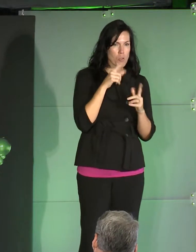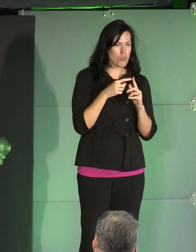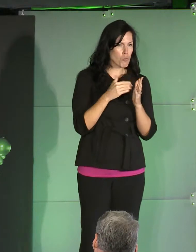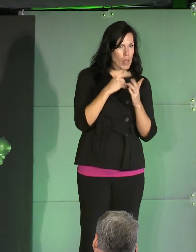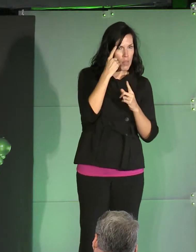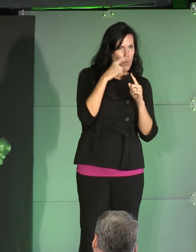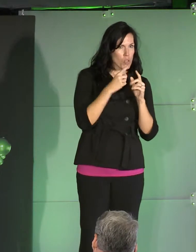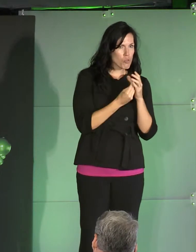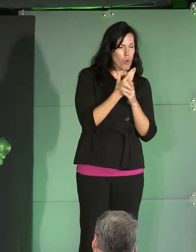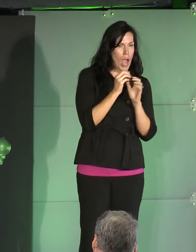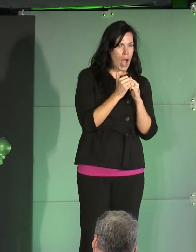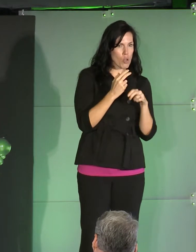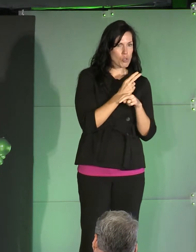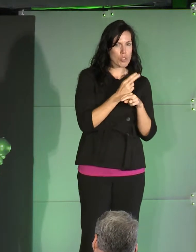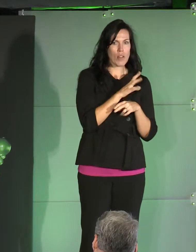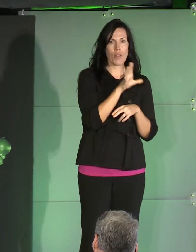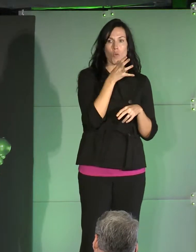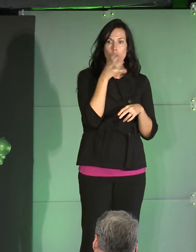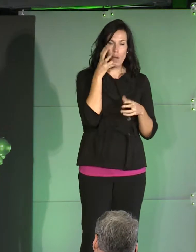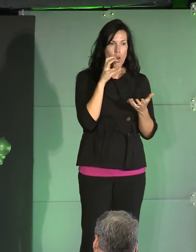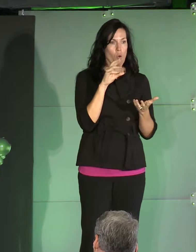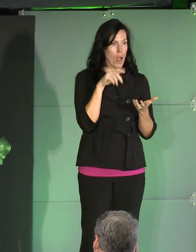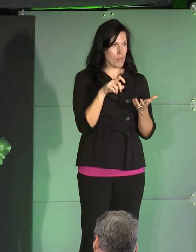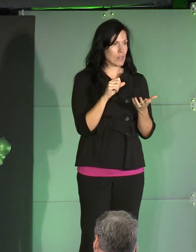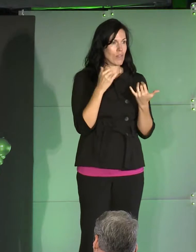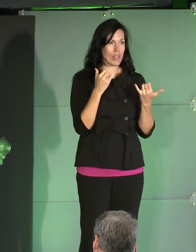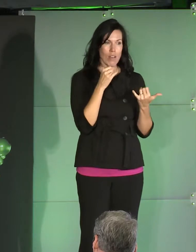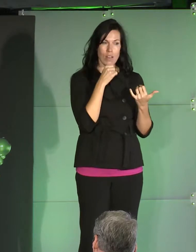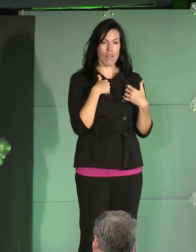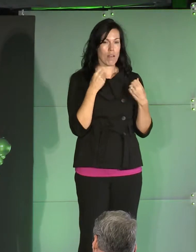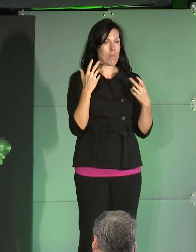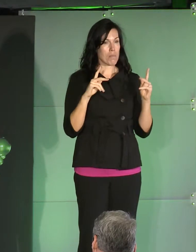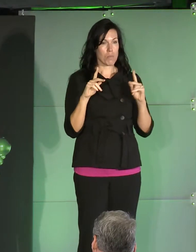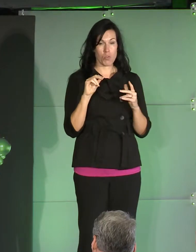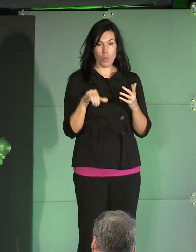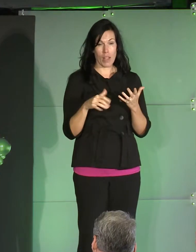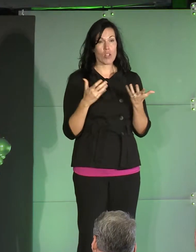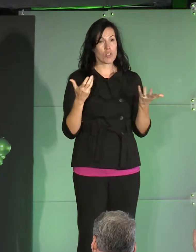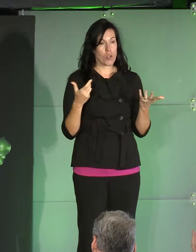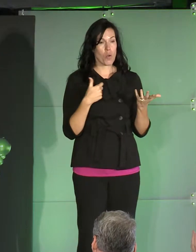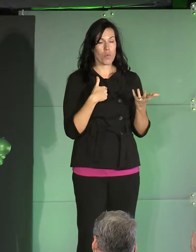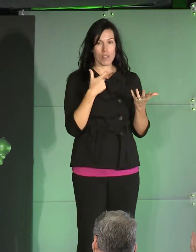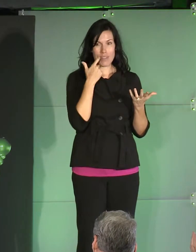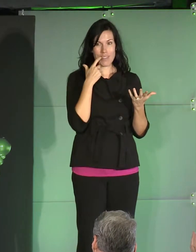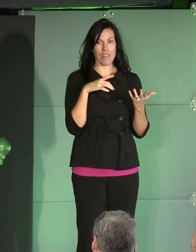they're using their crops. And right now, there isn't a lot of people doing it. So we just found a lack of competition within the market